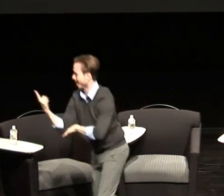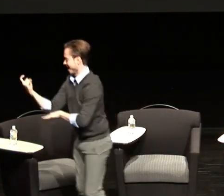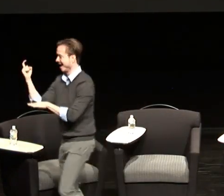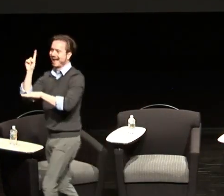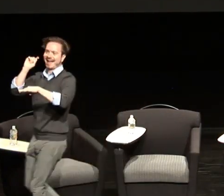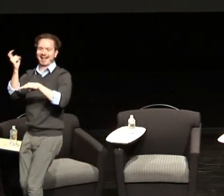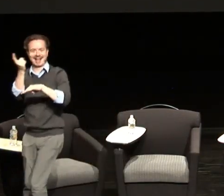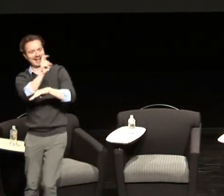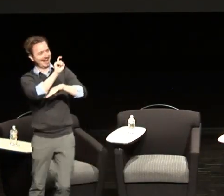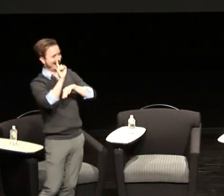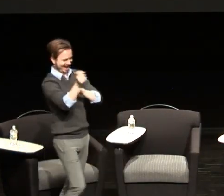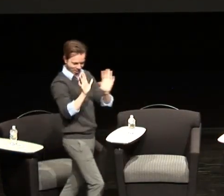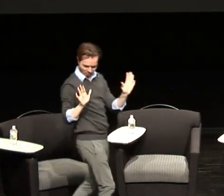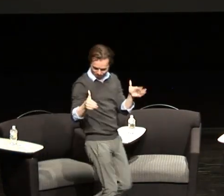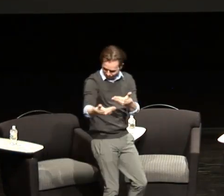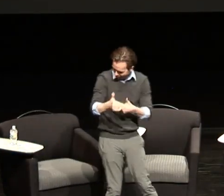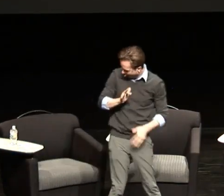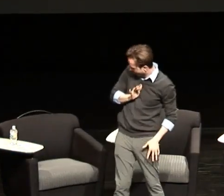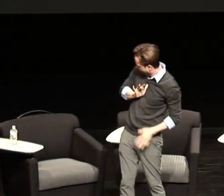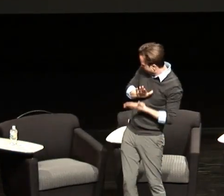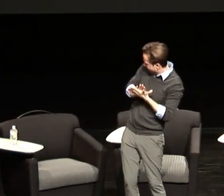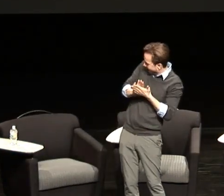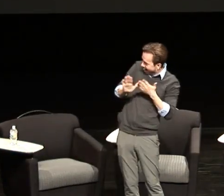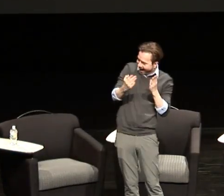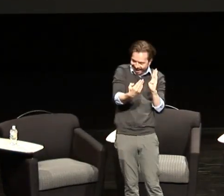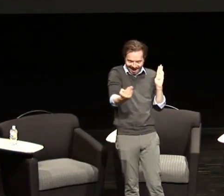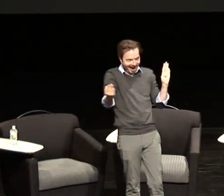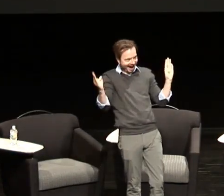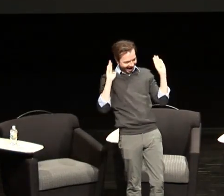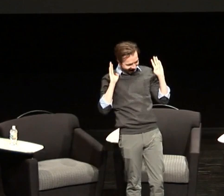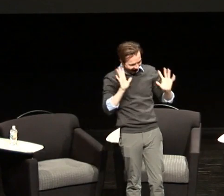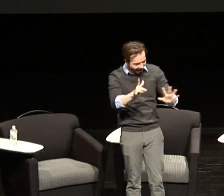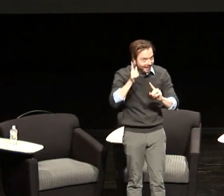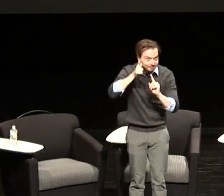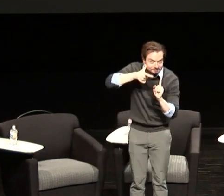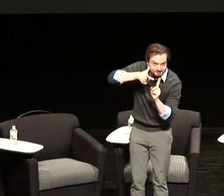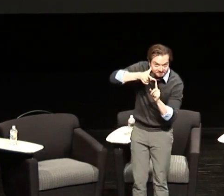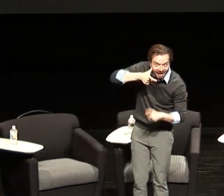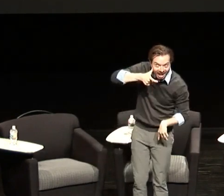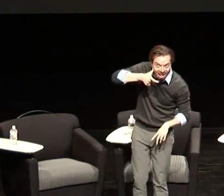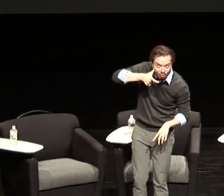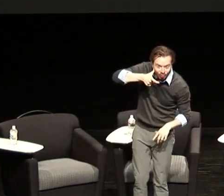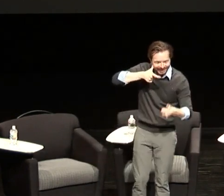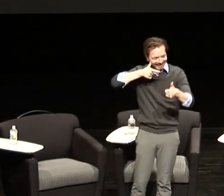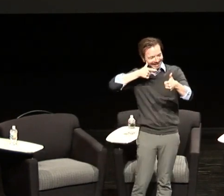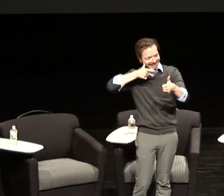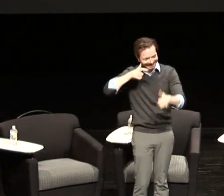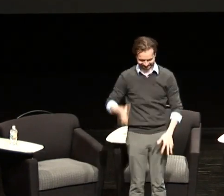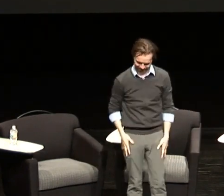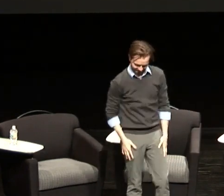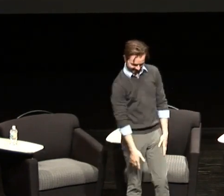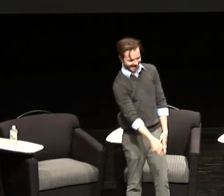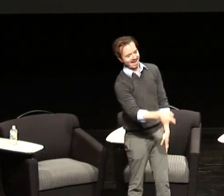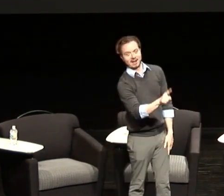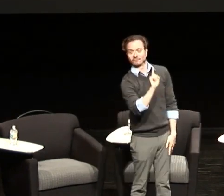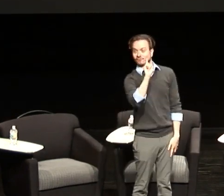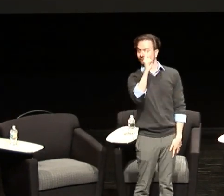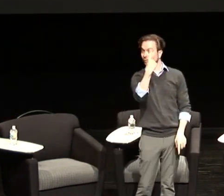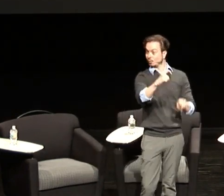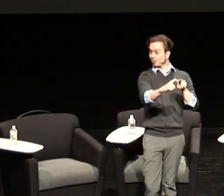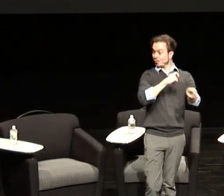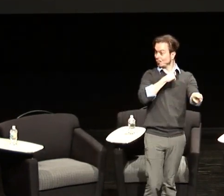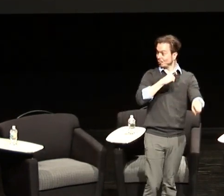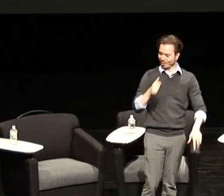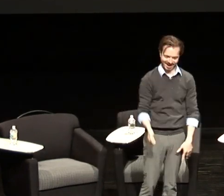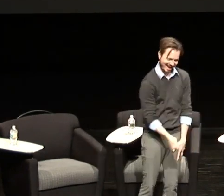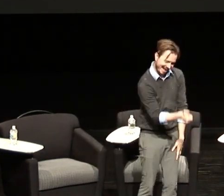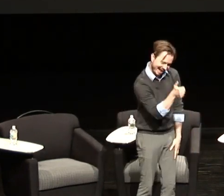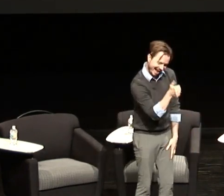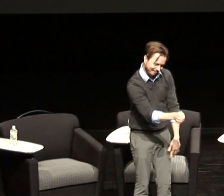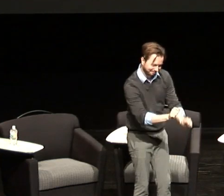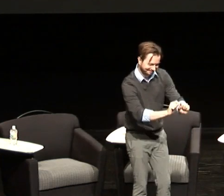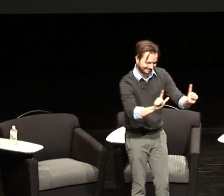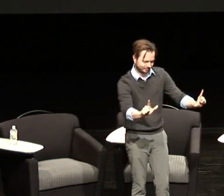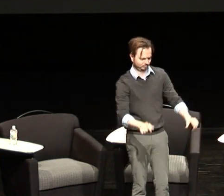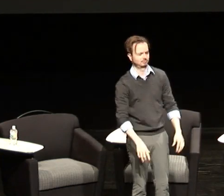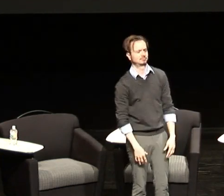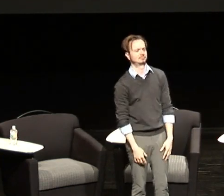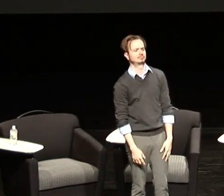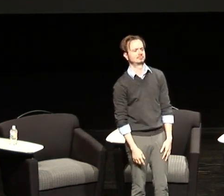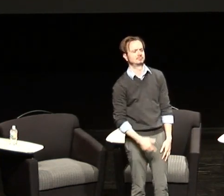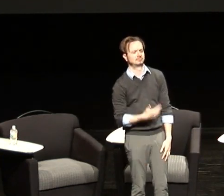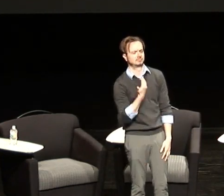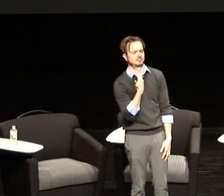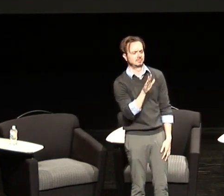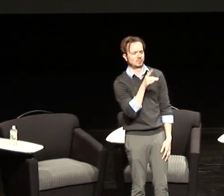so I went in found my cube headset going I got my first call I was like wait a